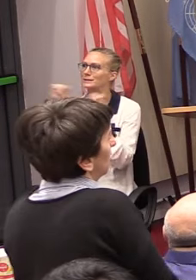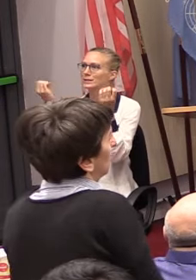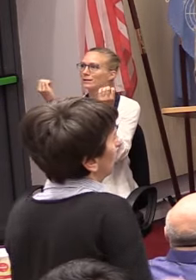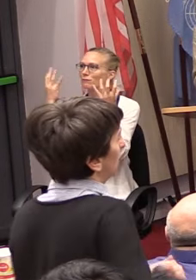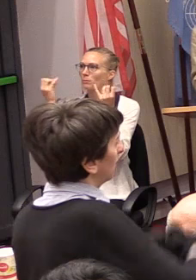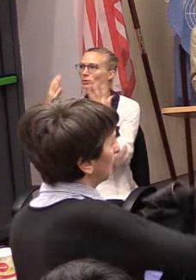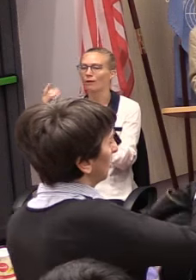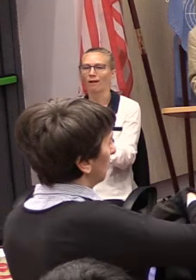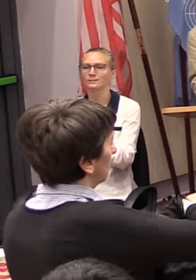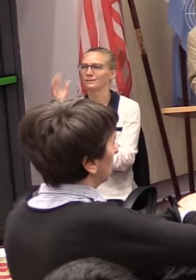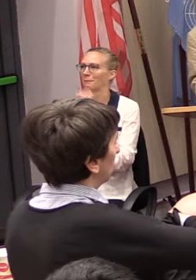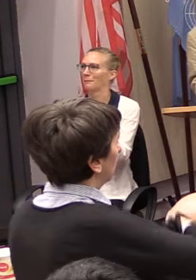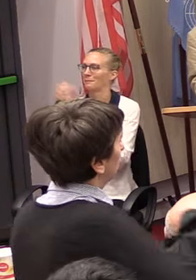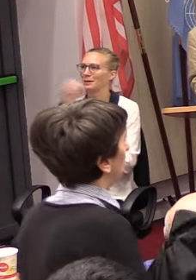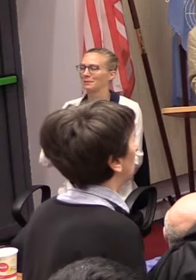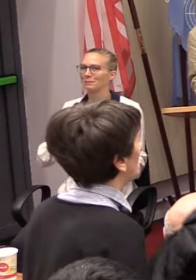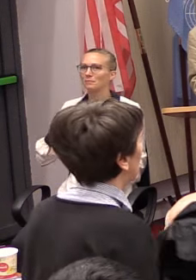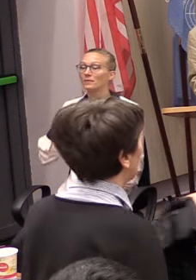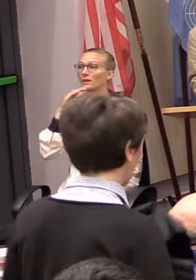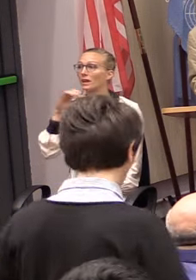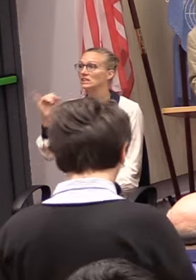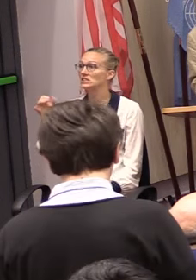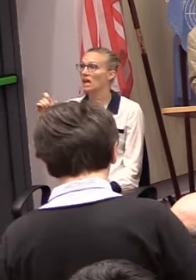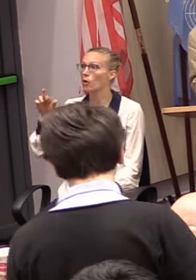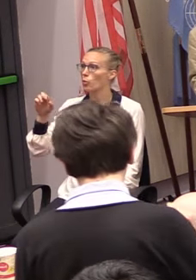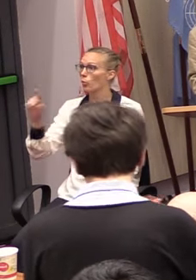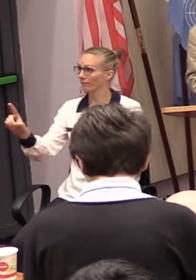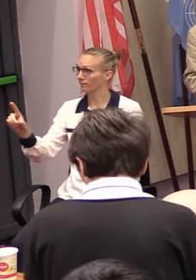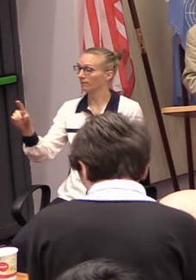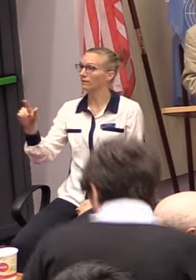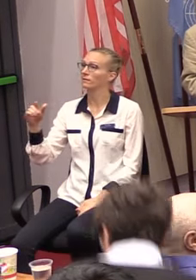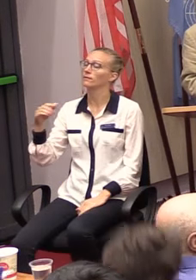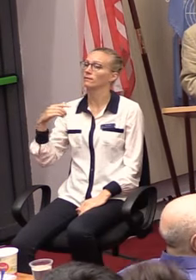I am director of the centre here at the university.